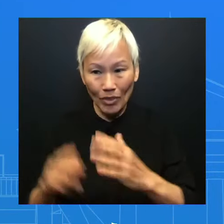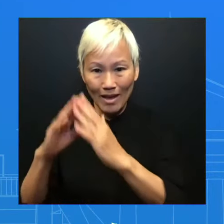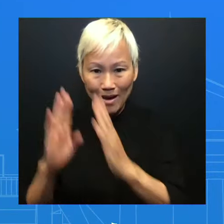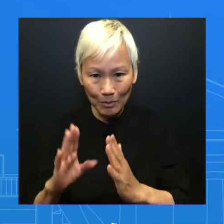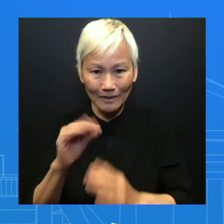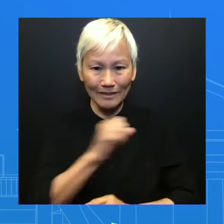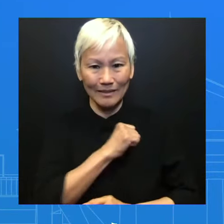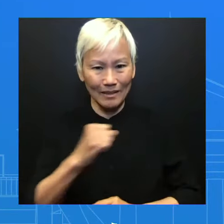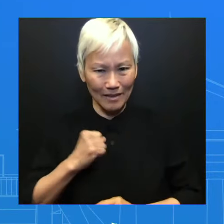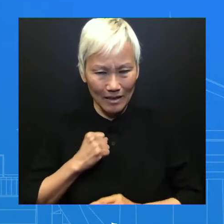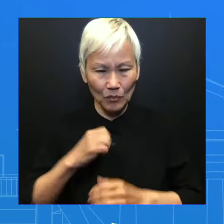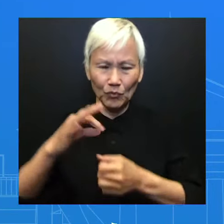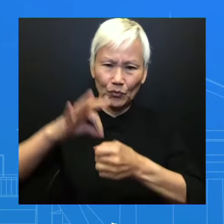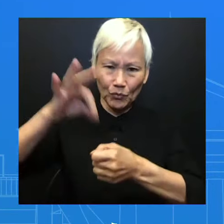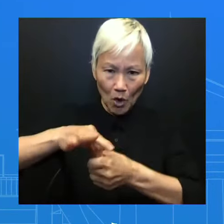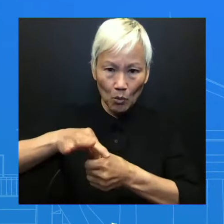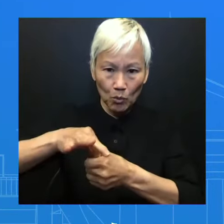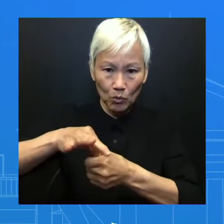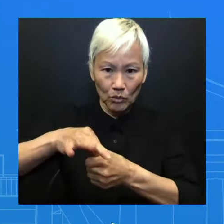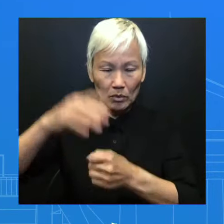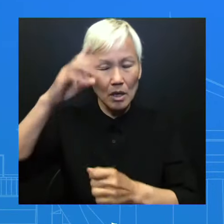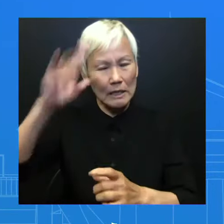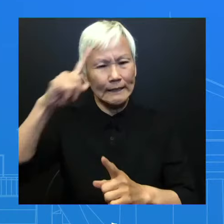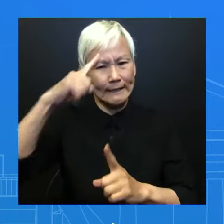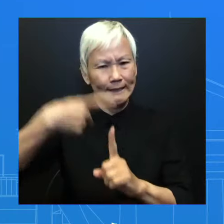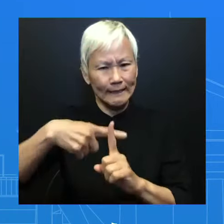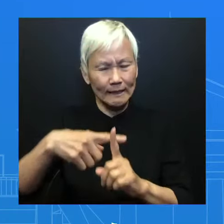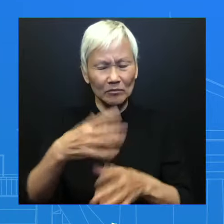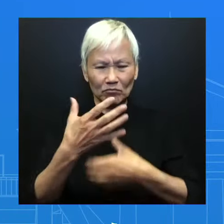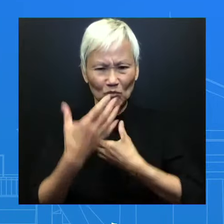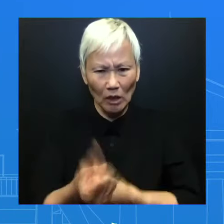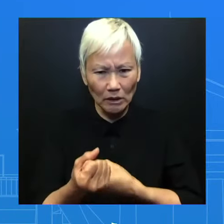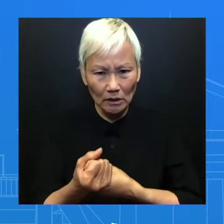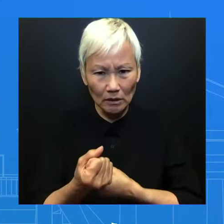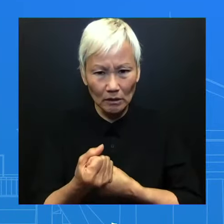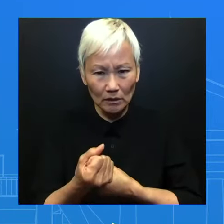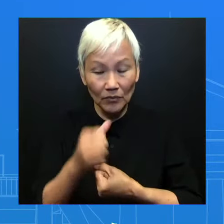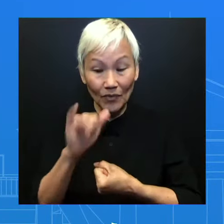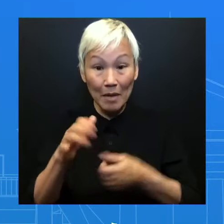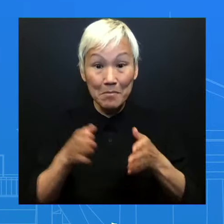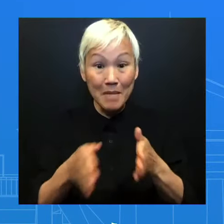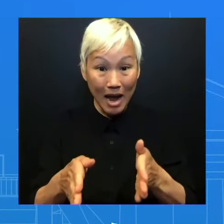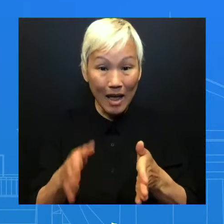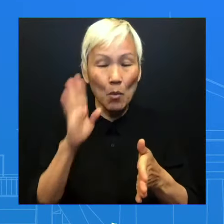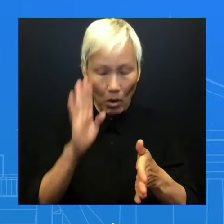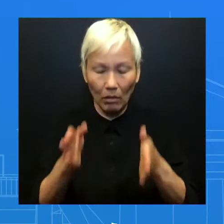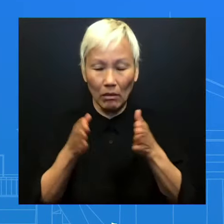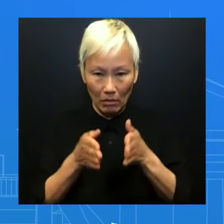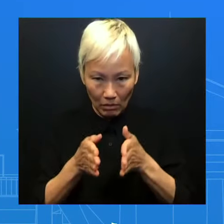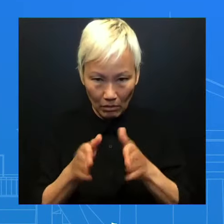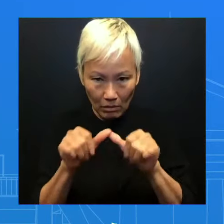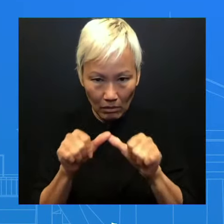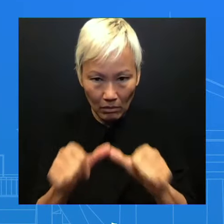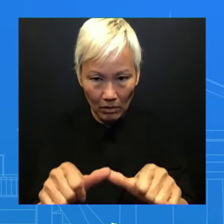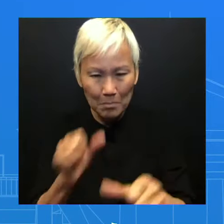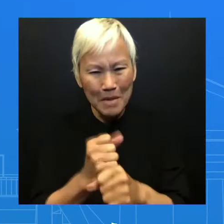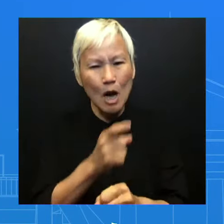This is the path that we need to take. And that's what we're focused on to make sure that we're getting things done for the American people.